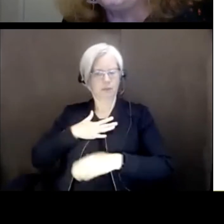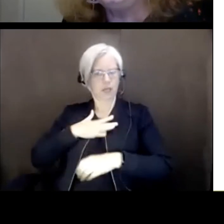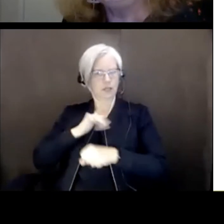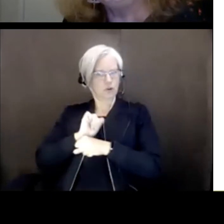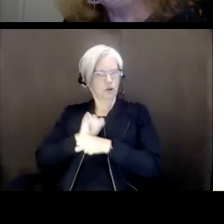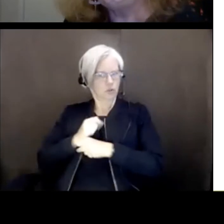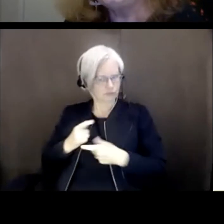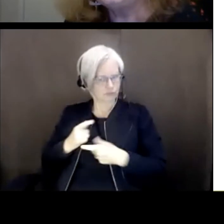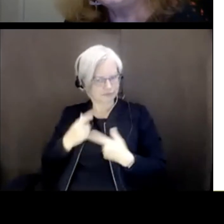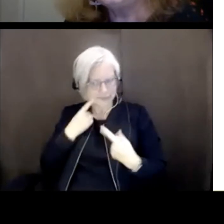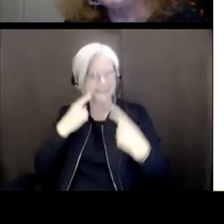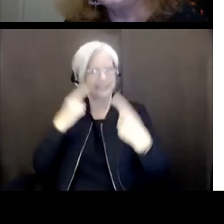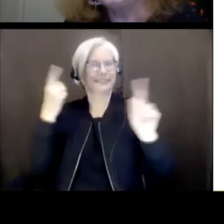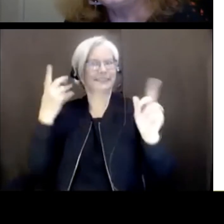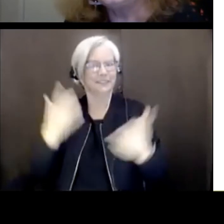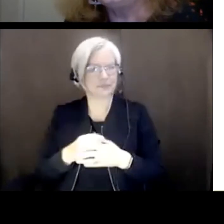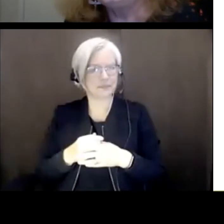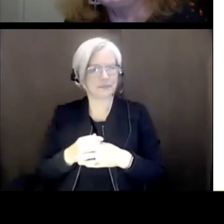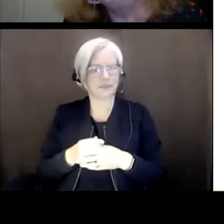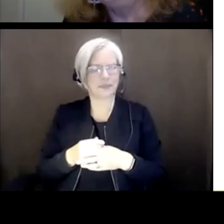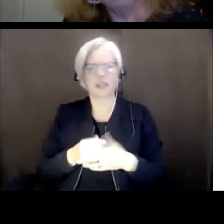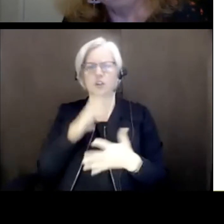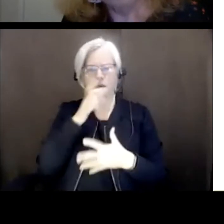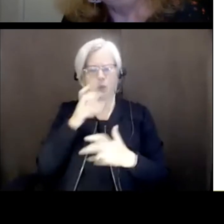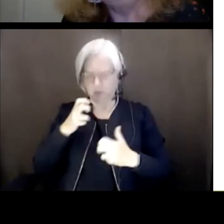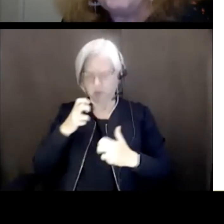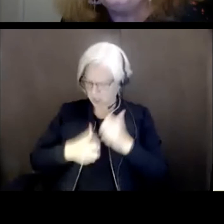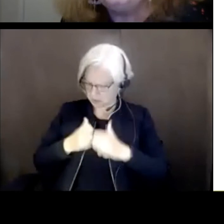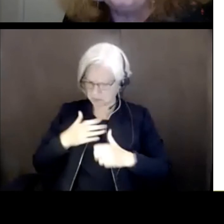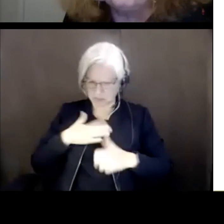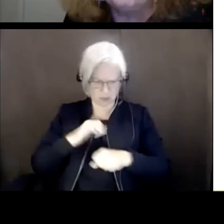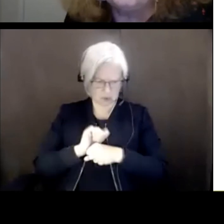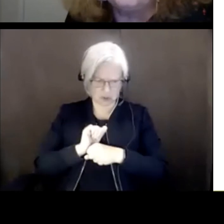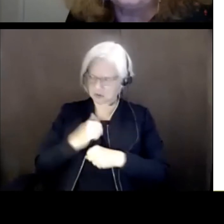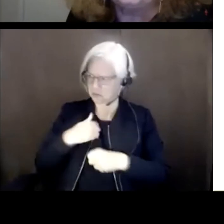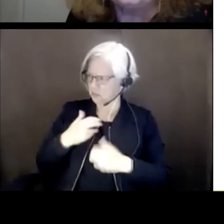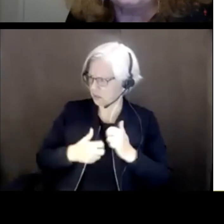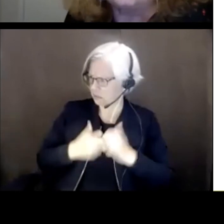PERFORMANCE ISSUES IF YOU DON'T HAVE THE ACCOMMODATIONS THAT YOU NEED.